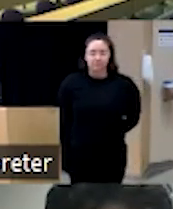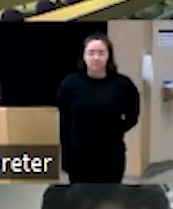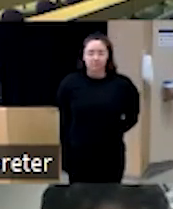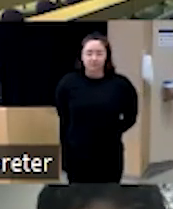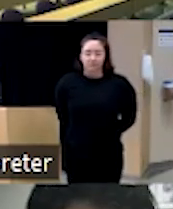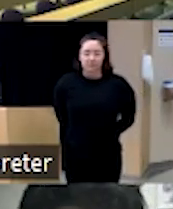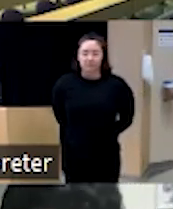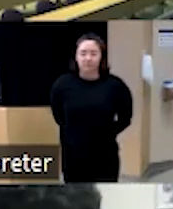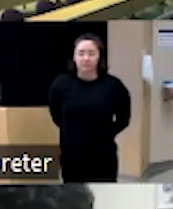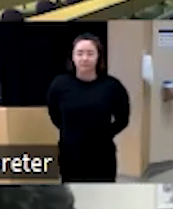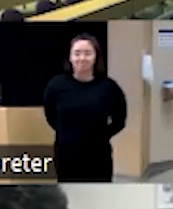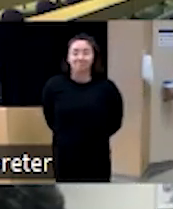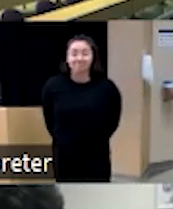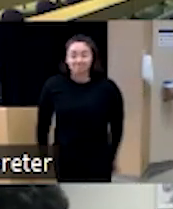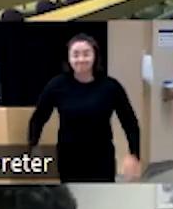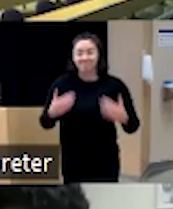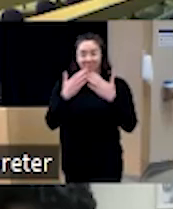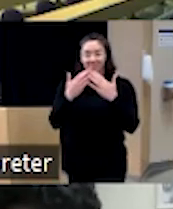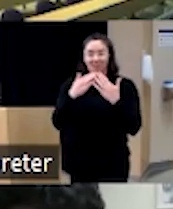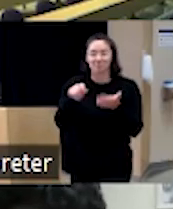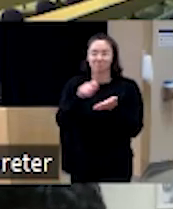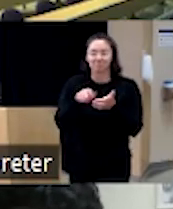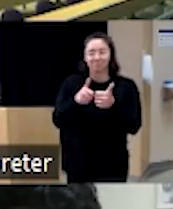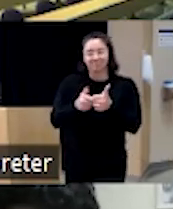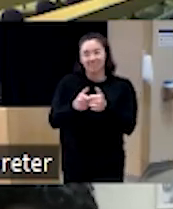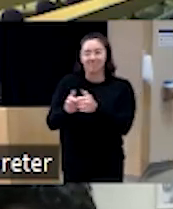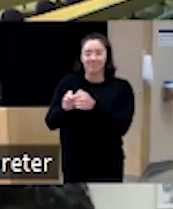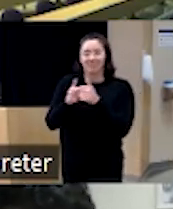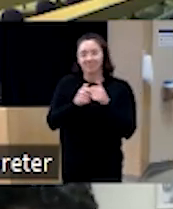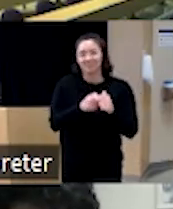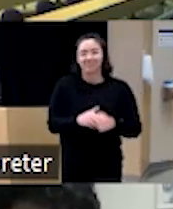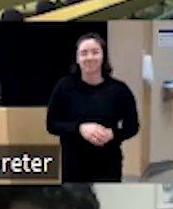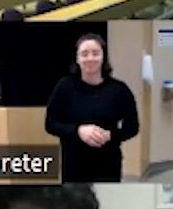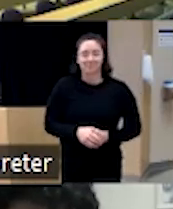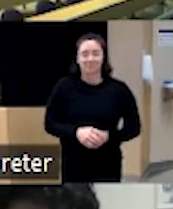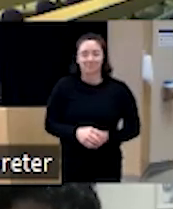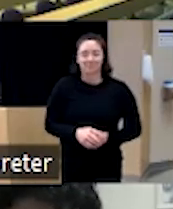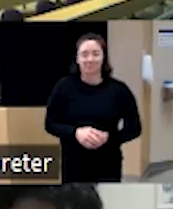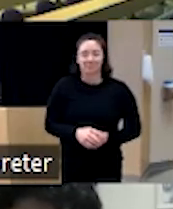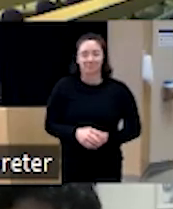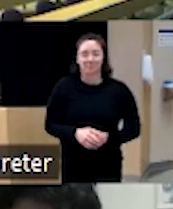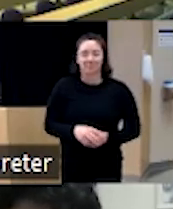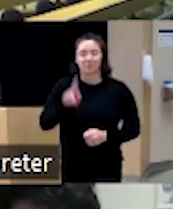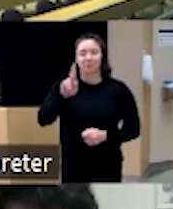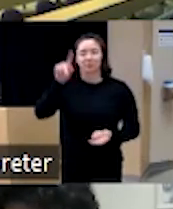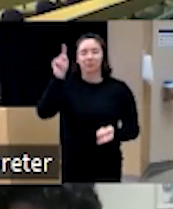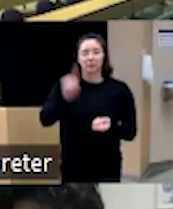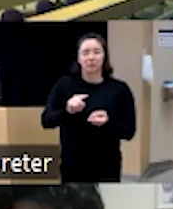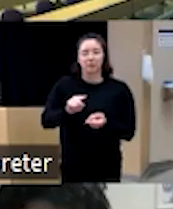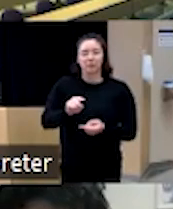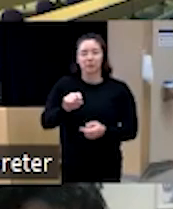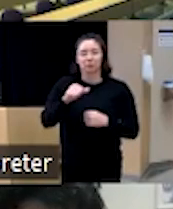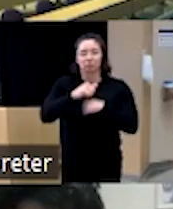structural Imaging that's part of my education for the medical students and body and mind